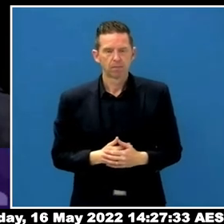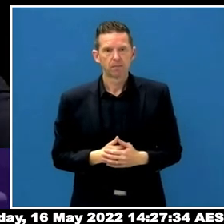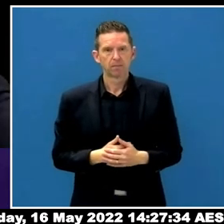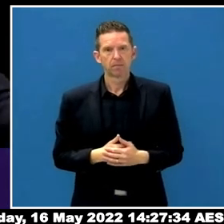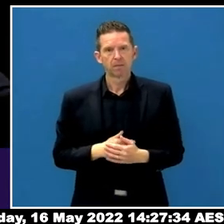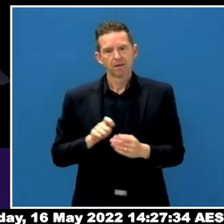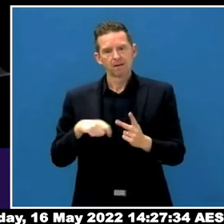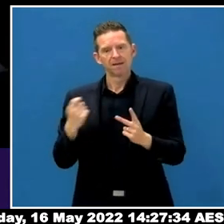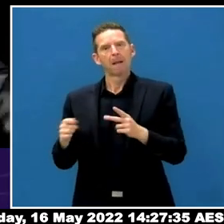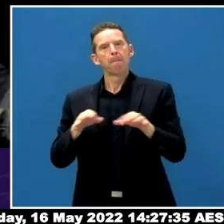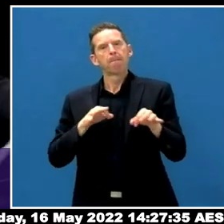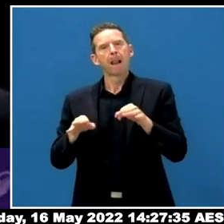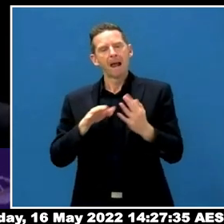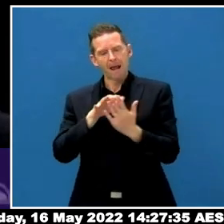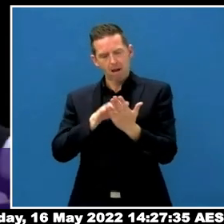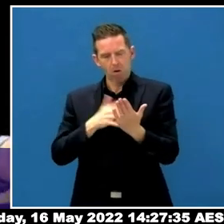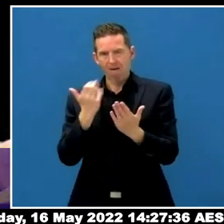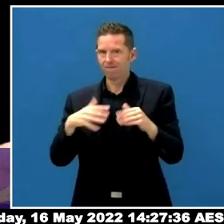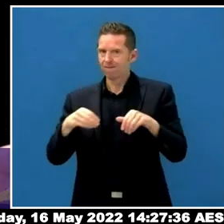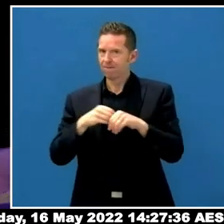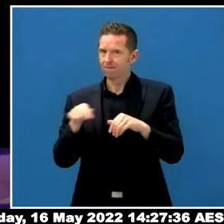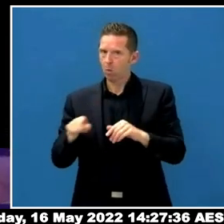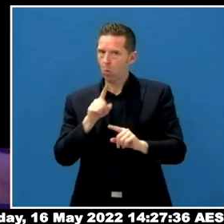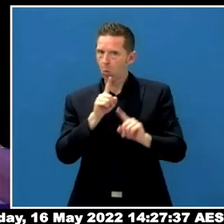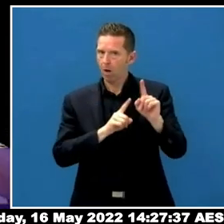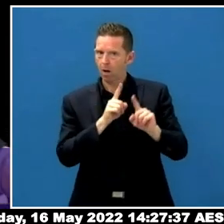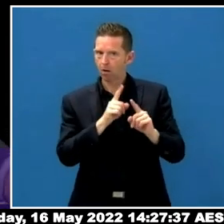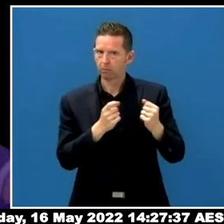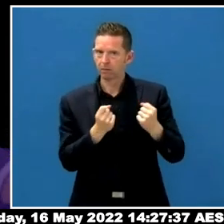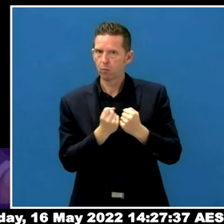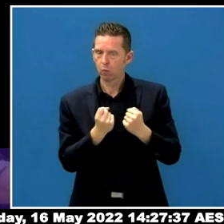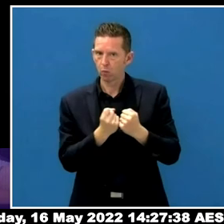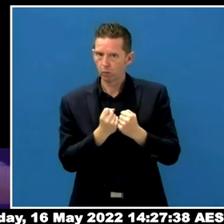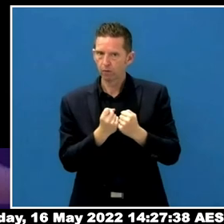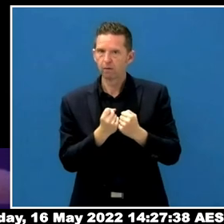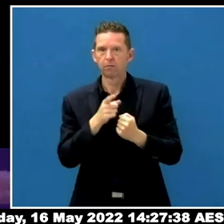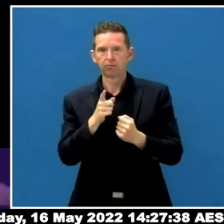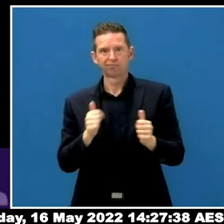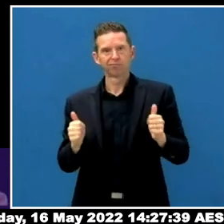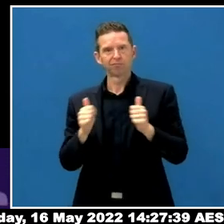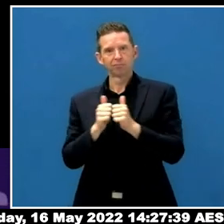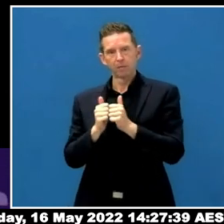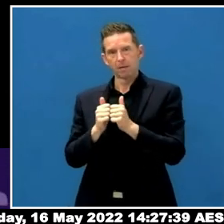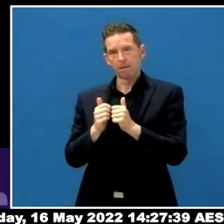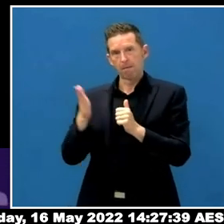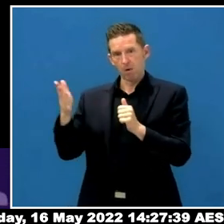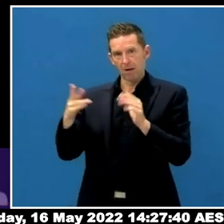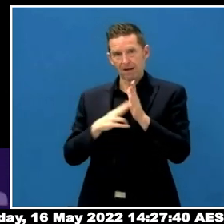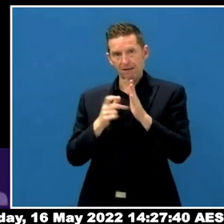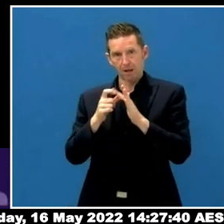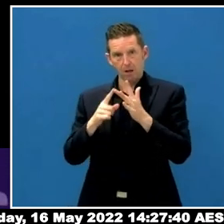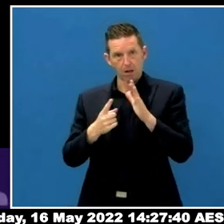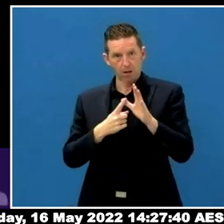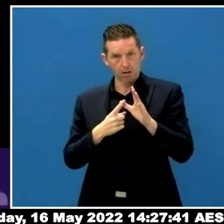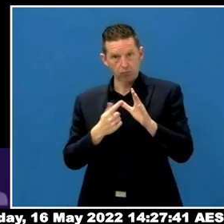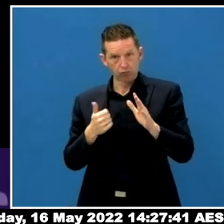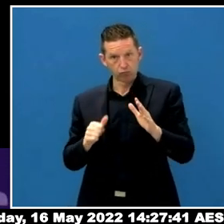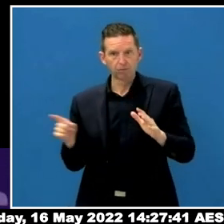That was requested and agreed to by the NDIA; is that right? That's correct. MR FOGARTY: Alright. Which I'm very thankful for now.